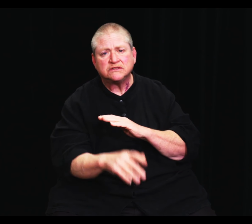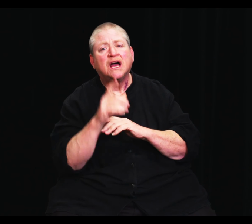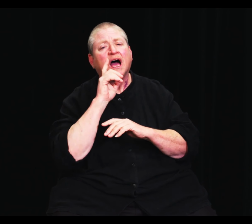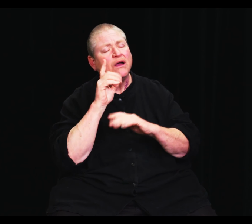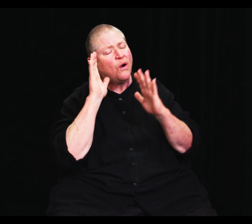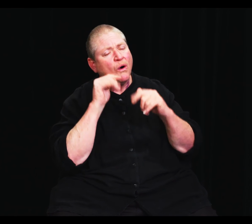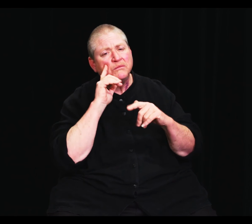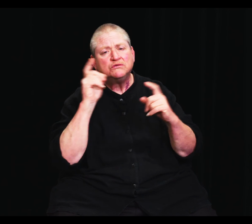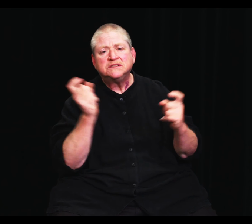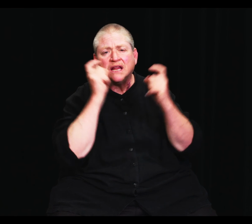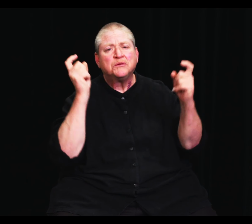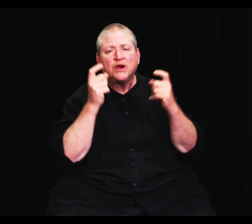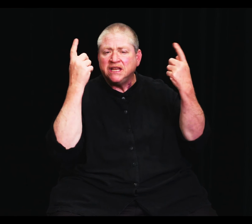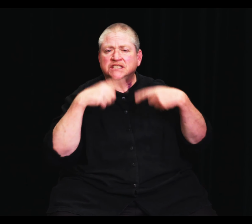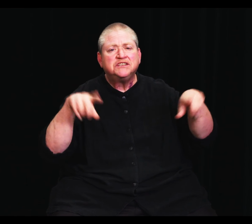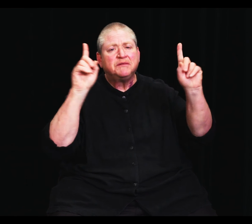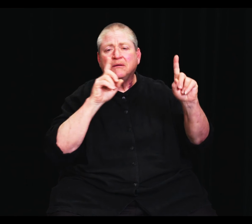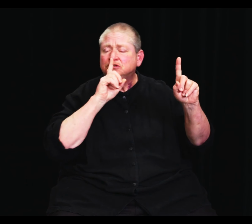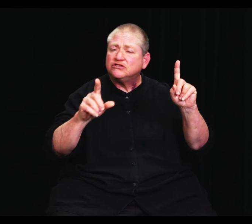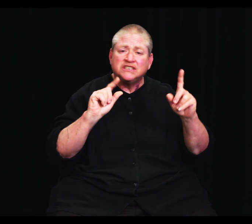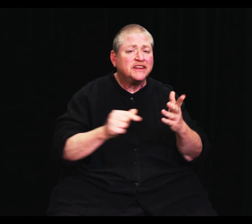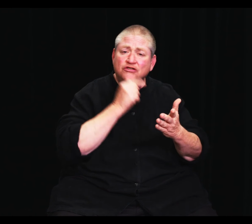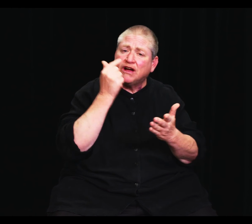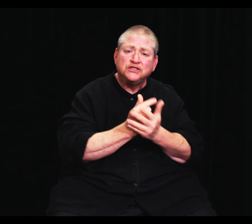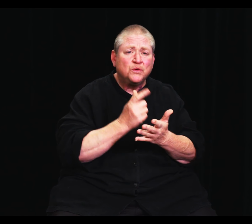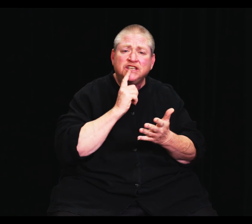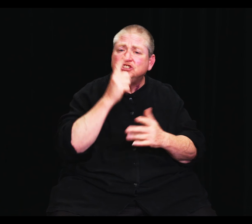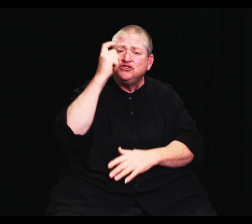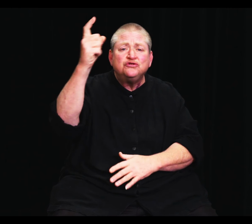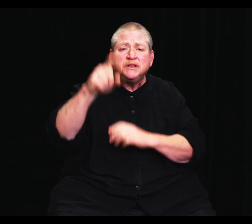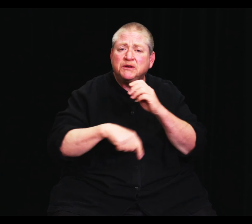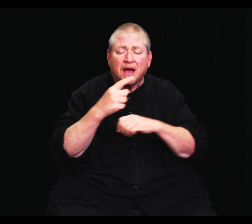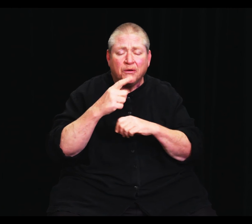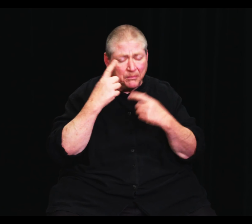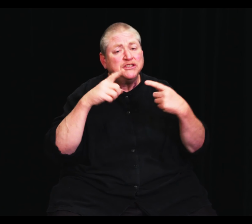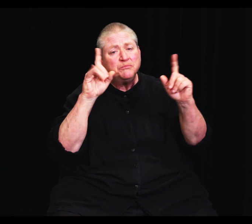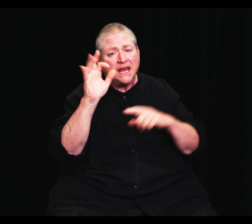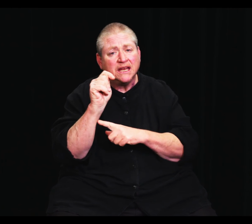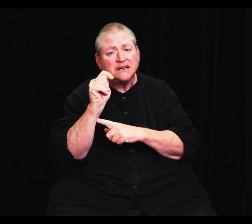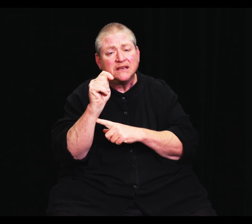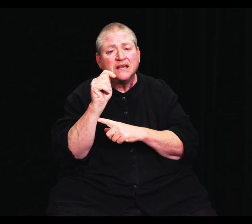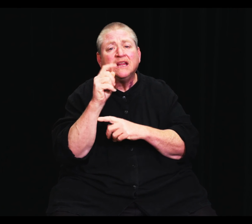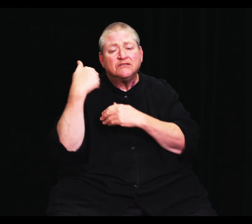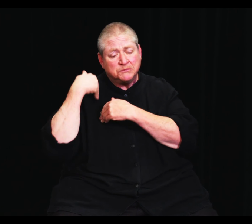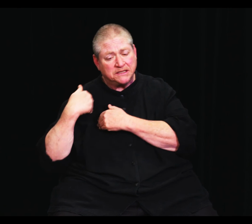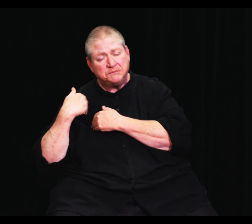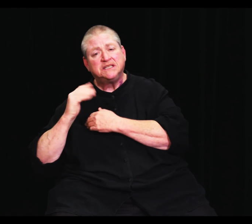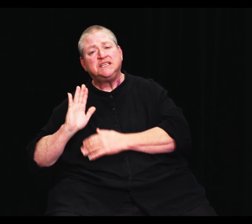the peaks AND the valleys. I hope you enjoy every minute of this day and achievement. I am certain it’s not the graduation you had dreamed of,